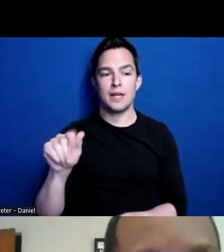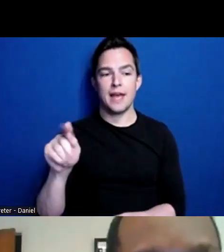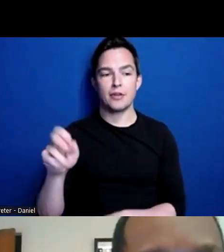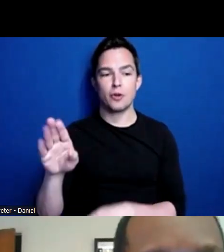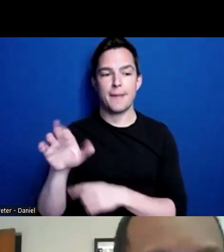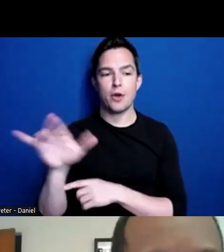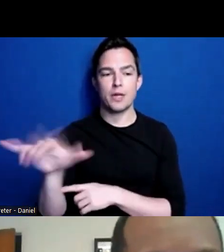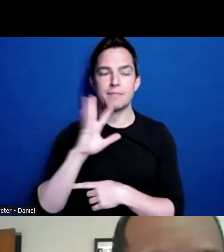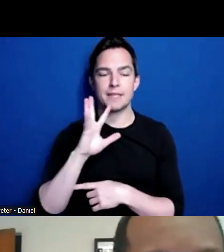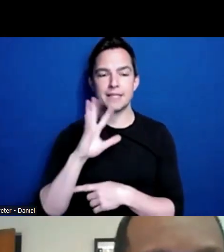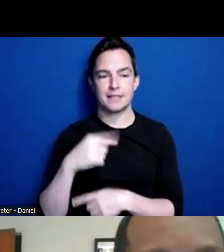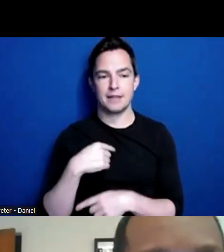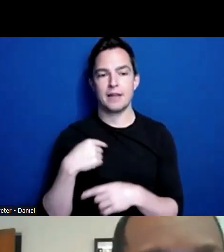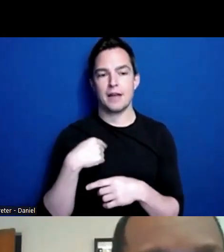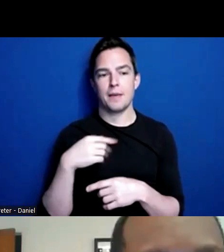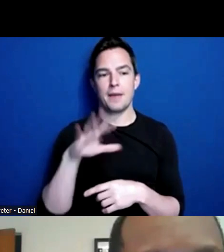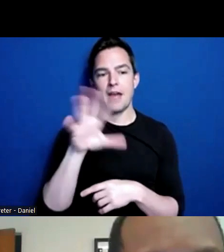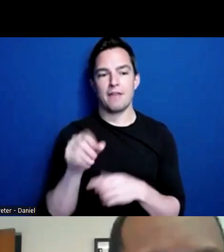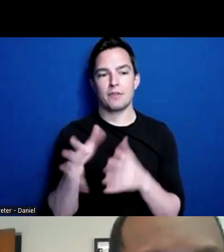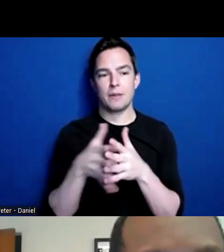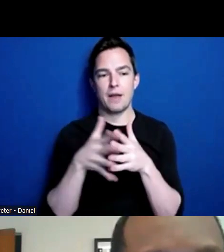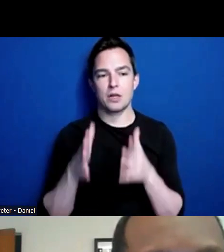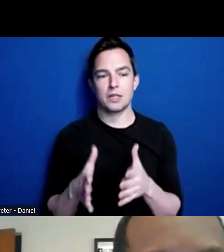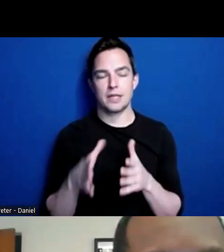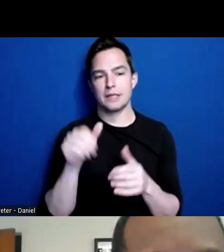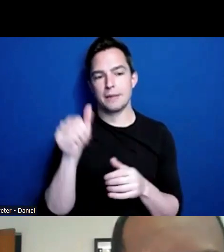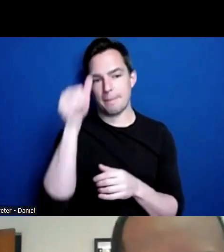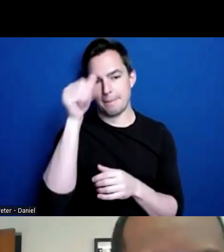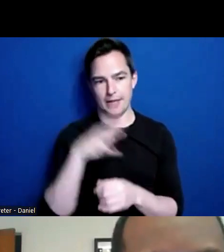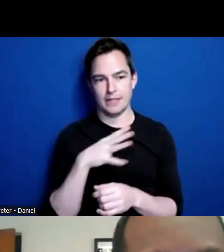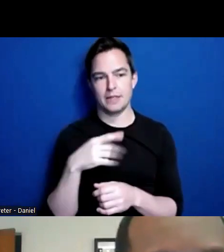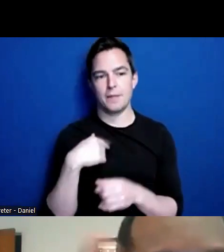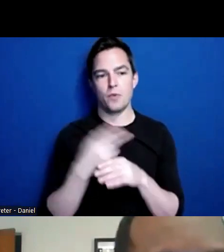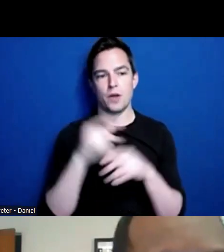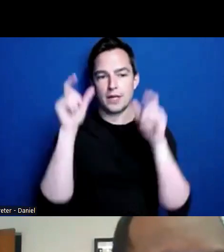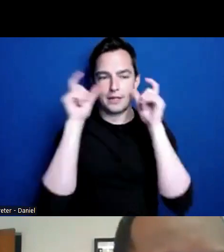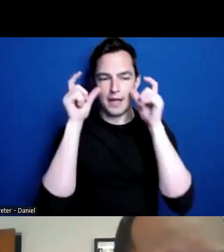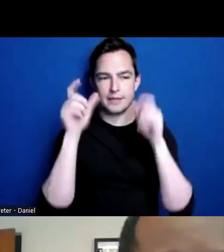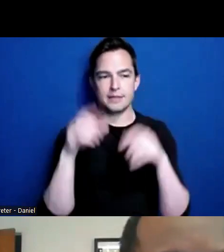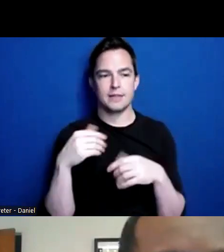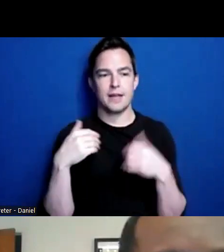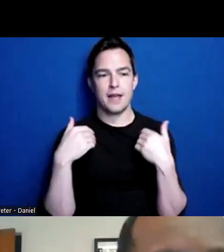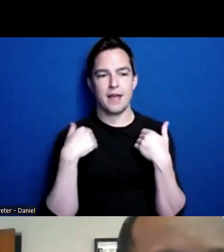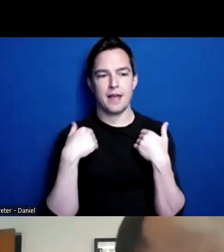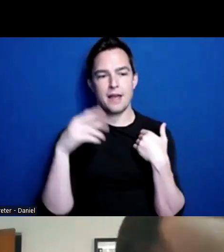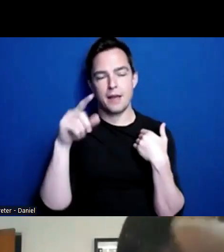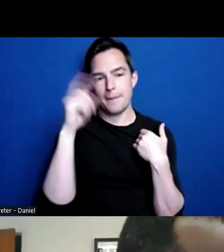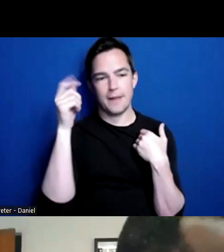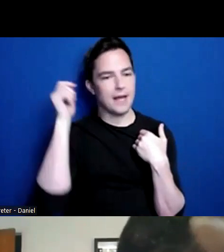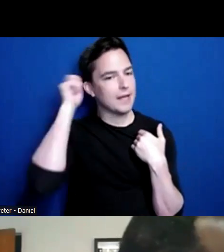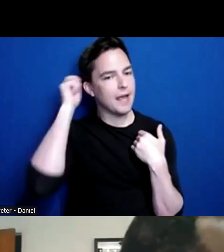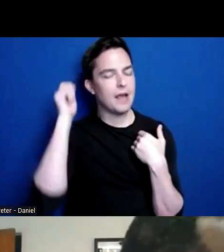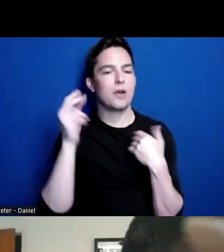I'm an African American male. I'm wearing glasses. I have black hair. I wear a blue